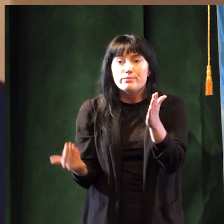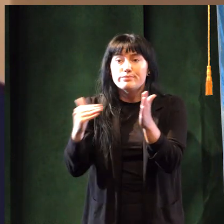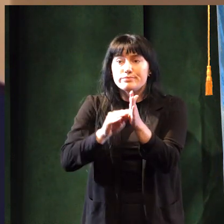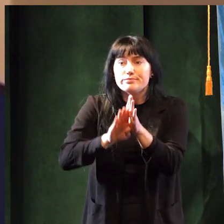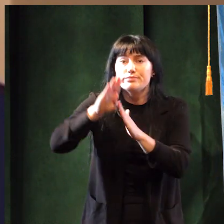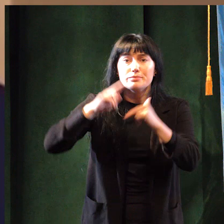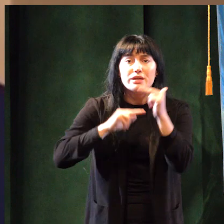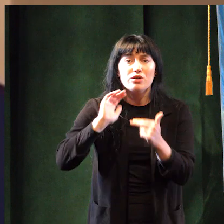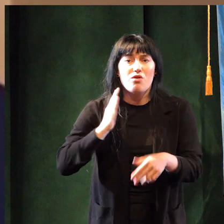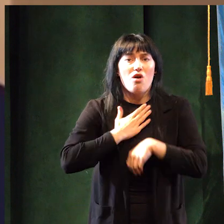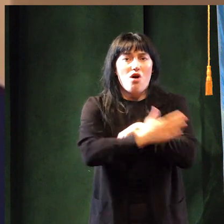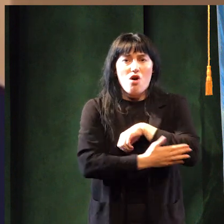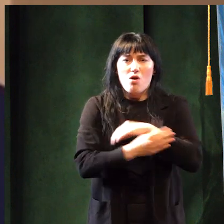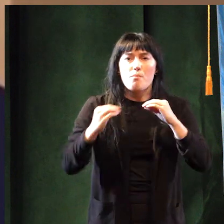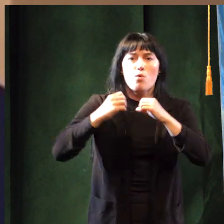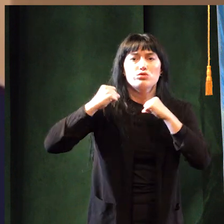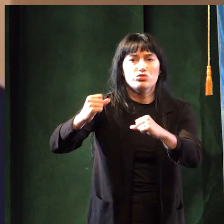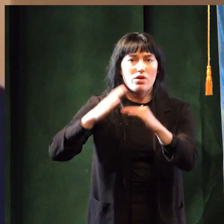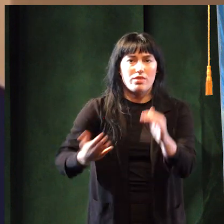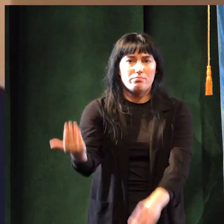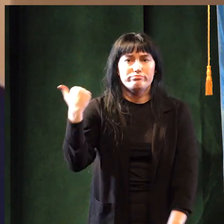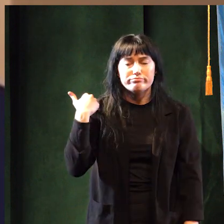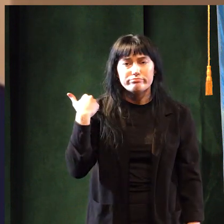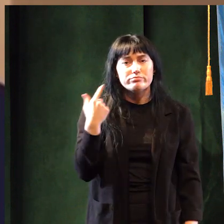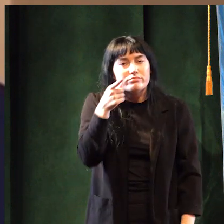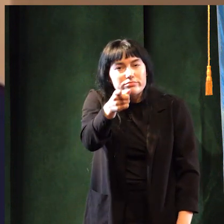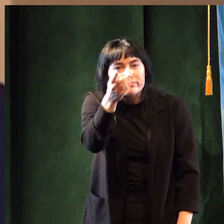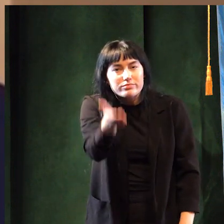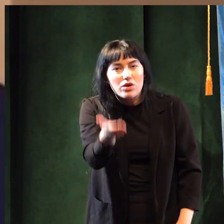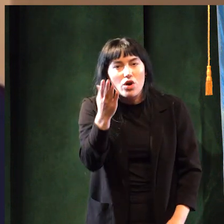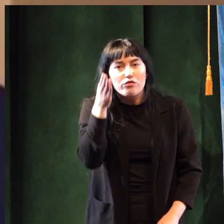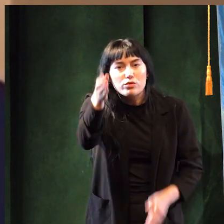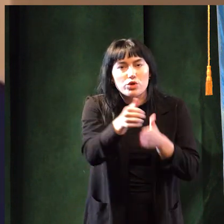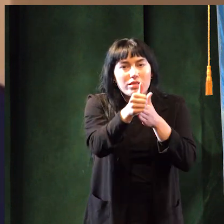rebuild our country even stronger than it was before you are our future leaders